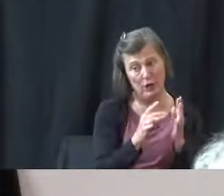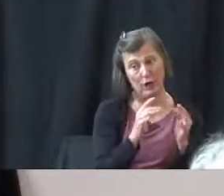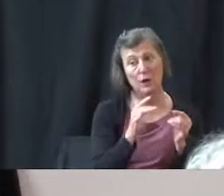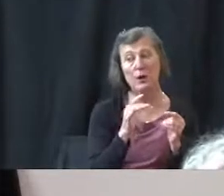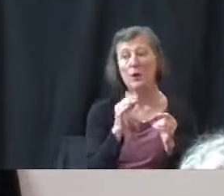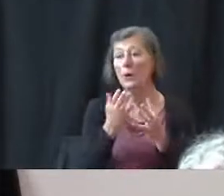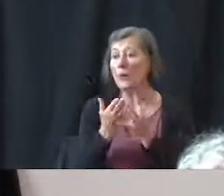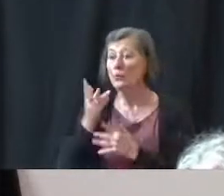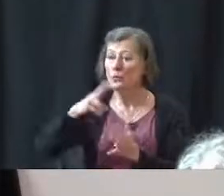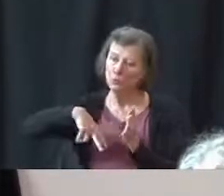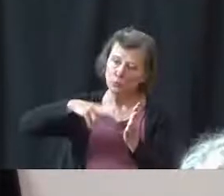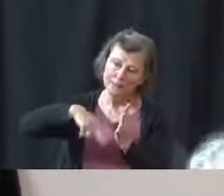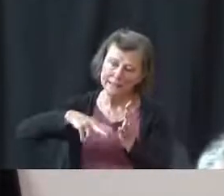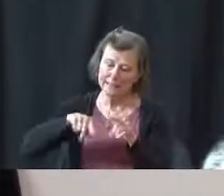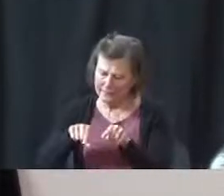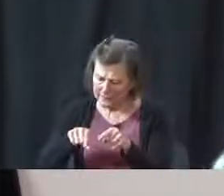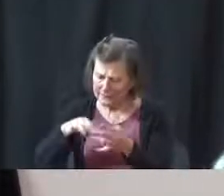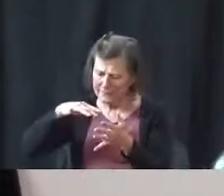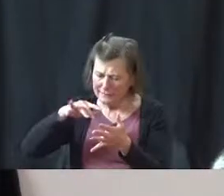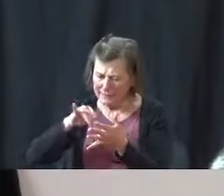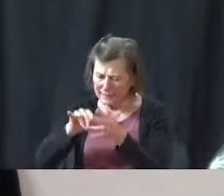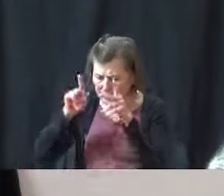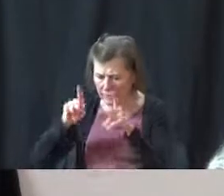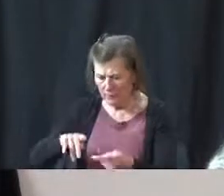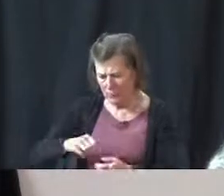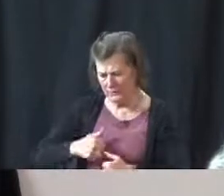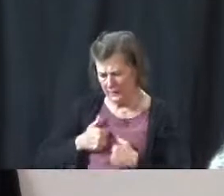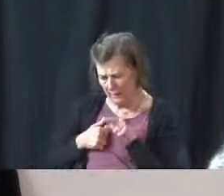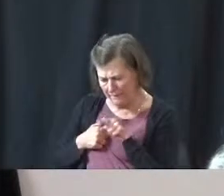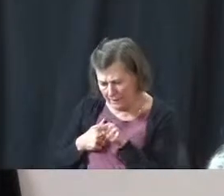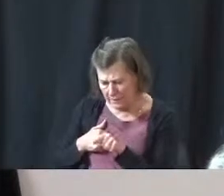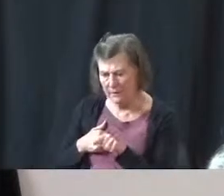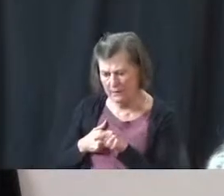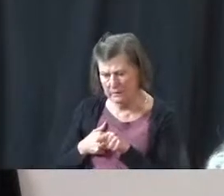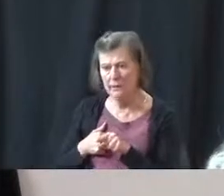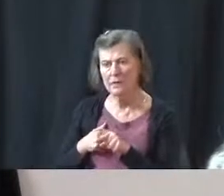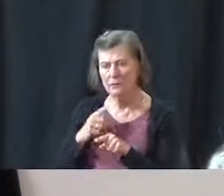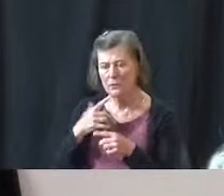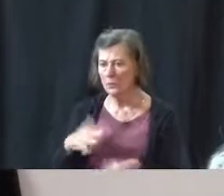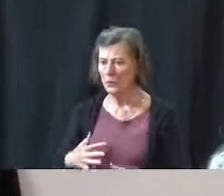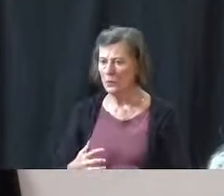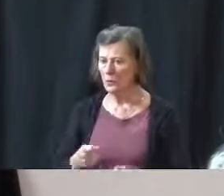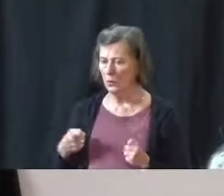reading and studying about their lives, they can really charge and change you.